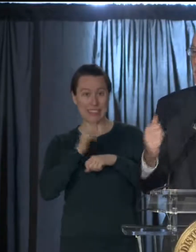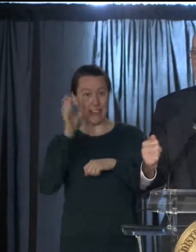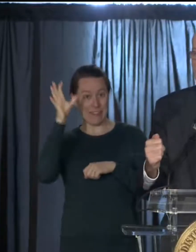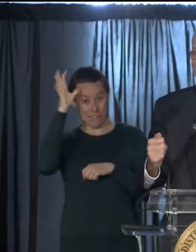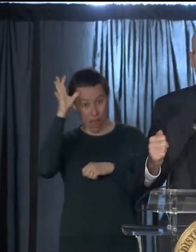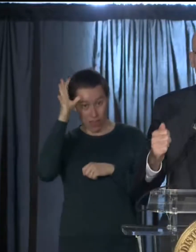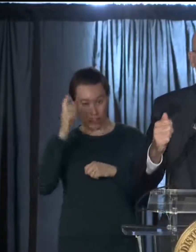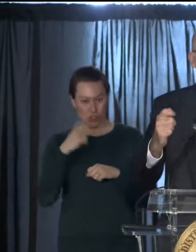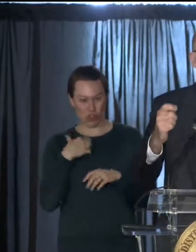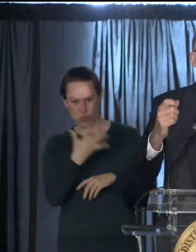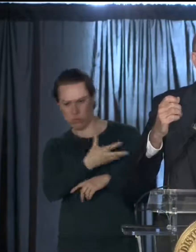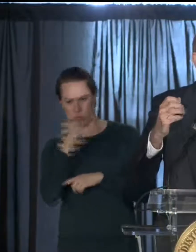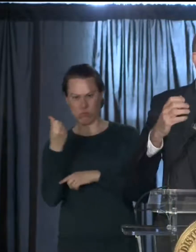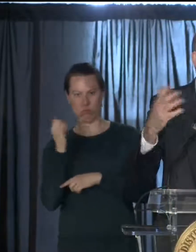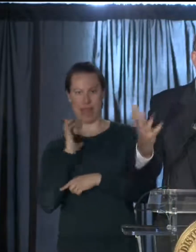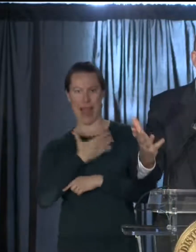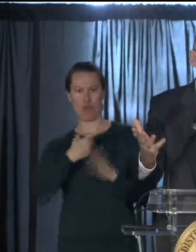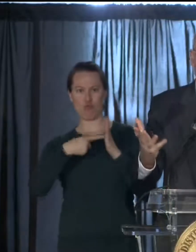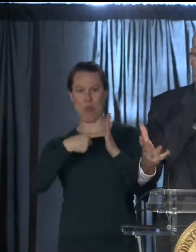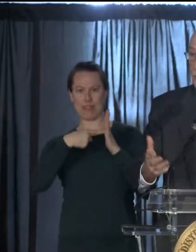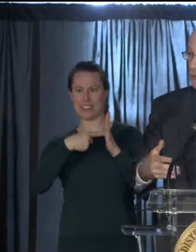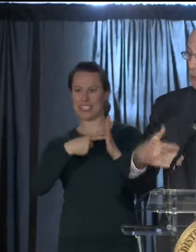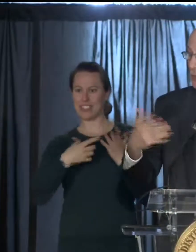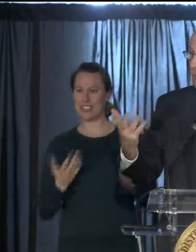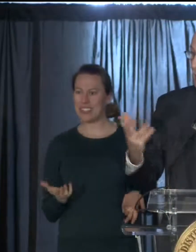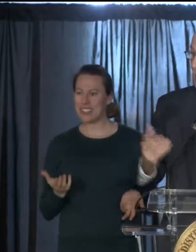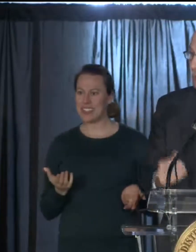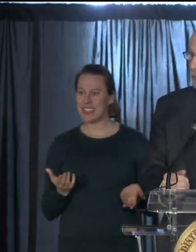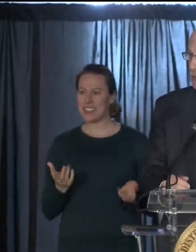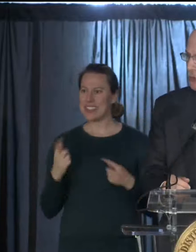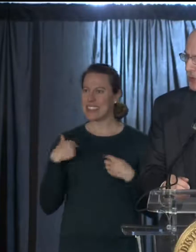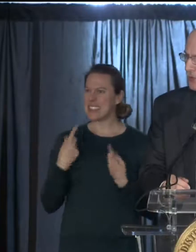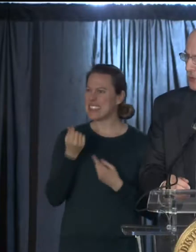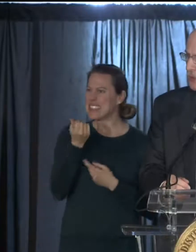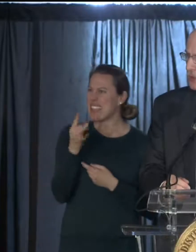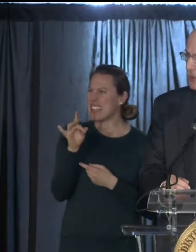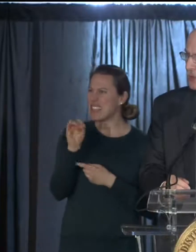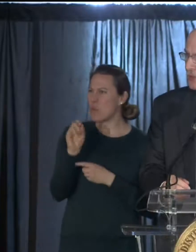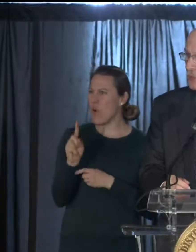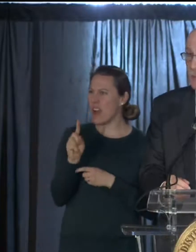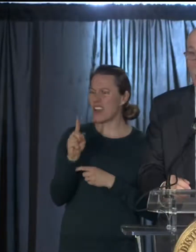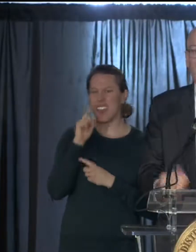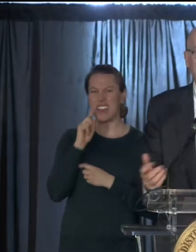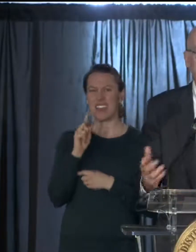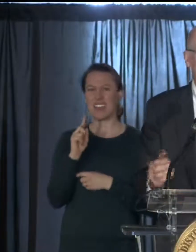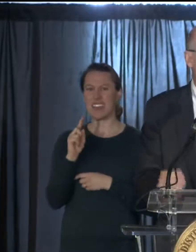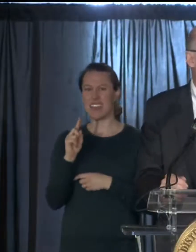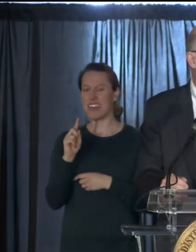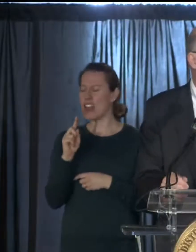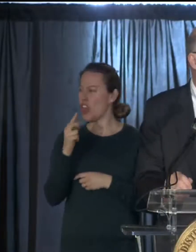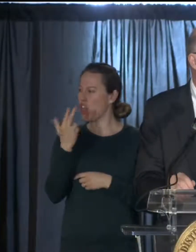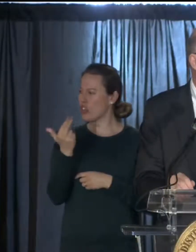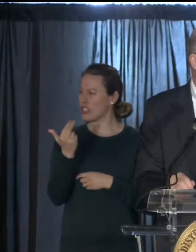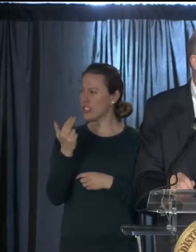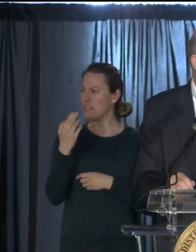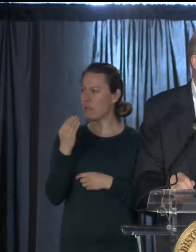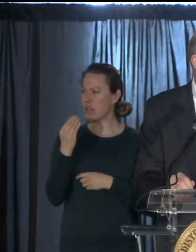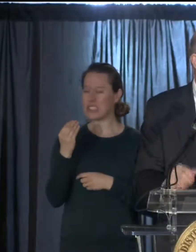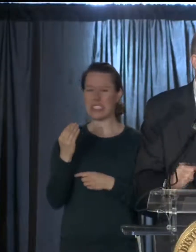FACT, FOR -- UNTIL 1801 SO WHAT DOES THAT ADD UP TO, 13, 14 YEARS, WE HAD REPRESENTATION IN CONGRESS.